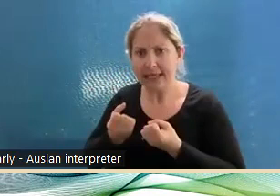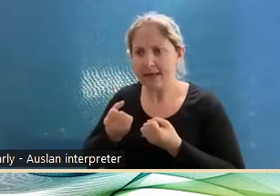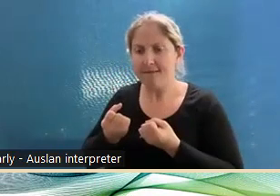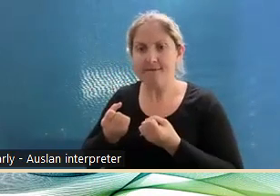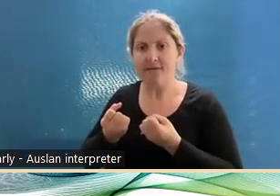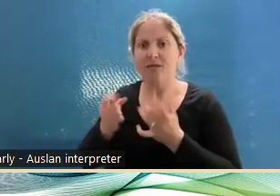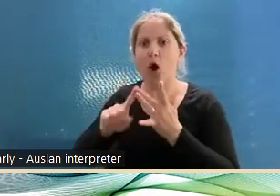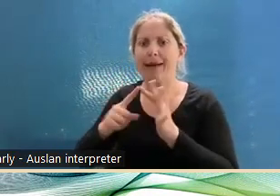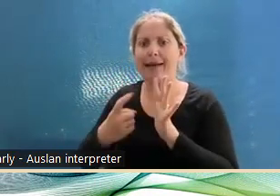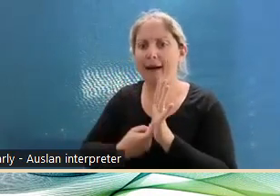Expert Review pathway.